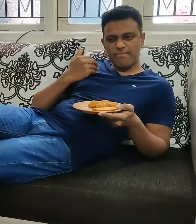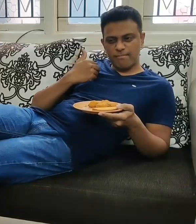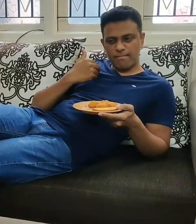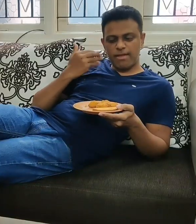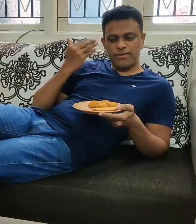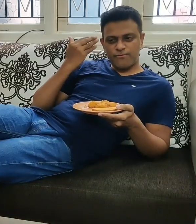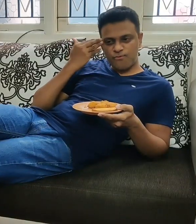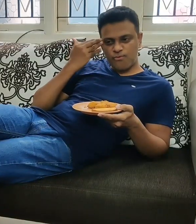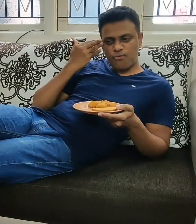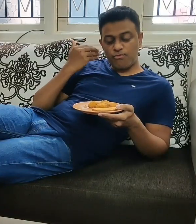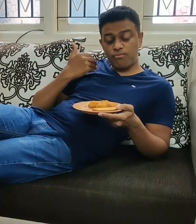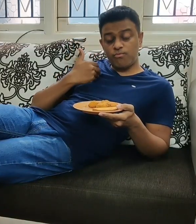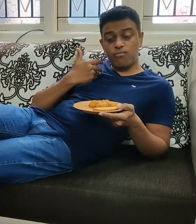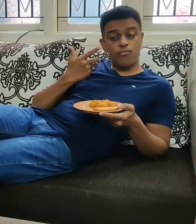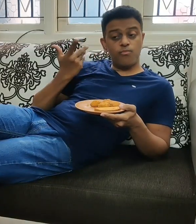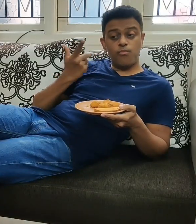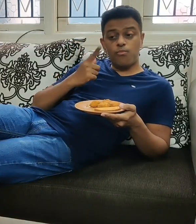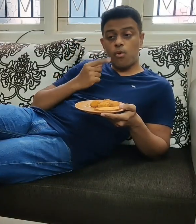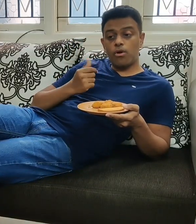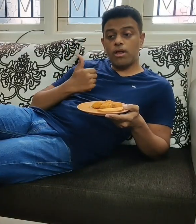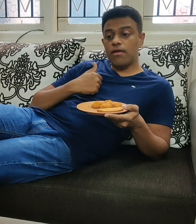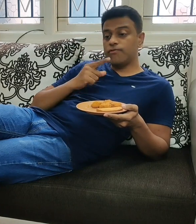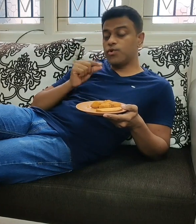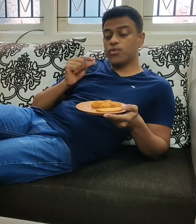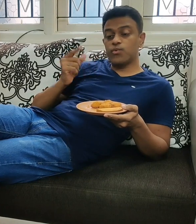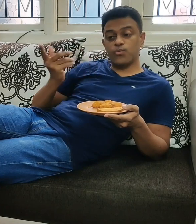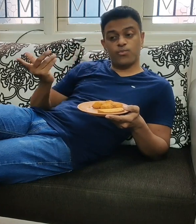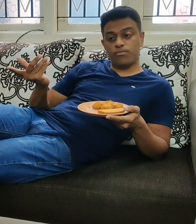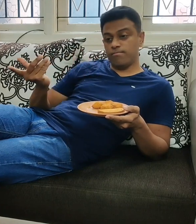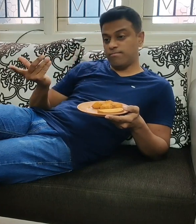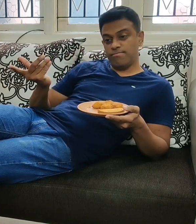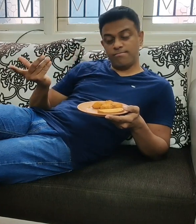I know darling, What I have to do this lockdown?